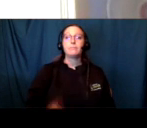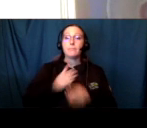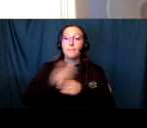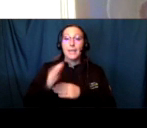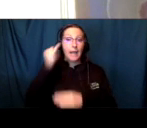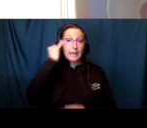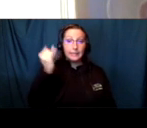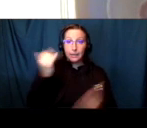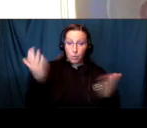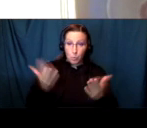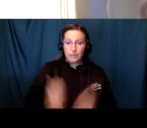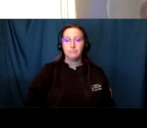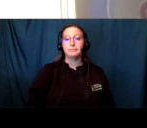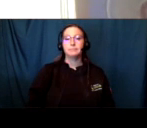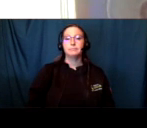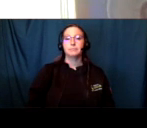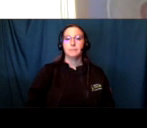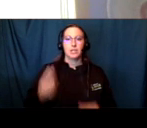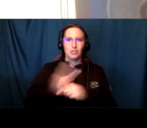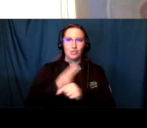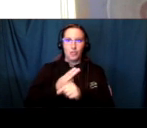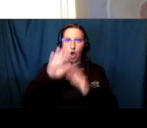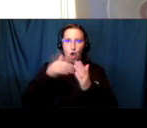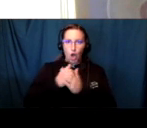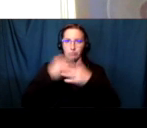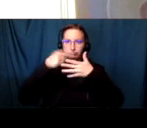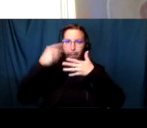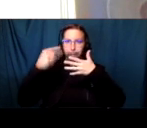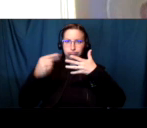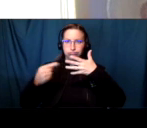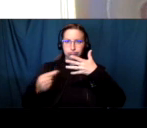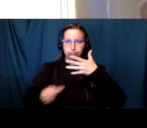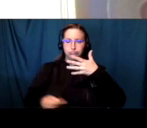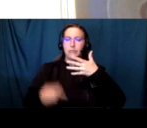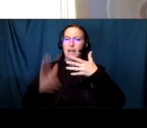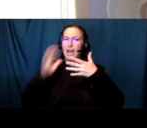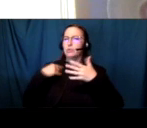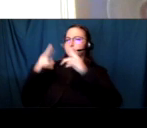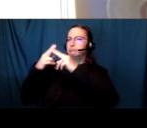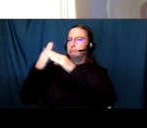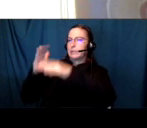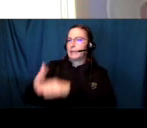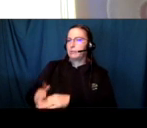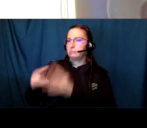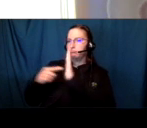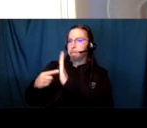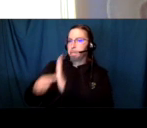is that I'm going to be using all of those areas and I'm going to break them down in just a minute um and put them into a fun activity,